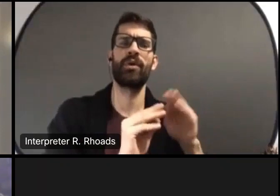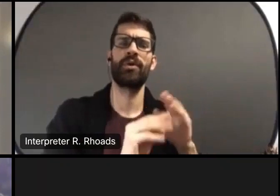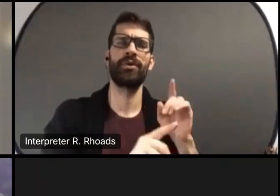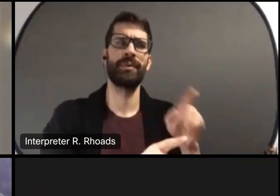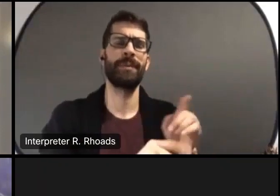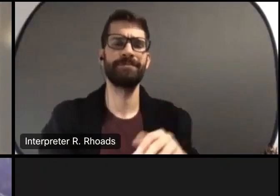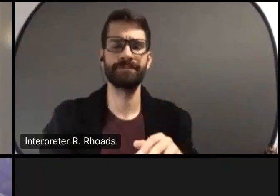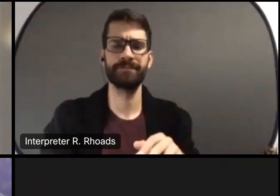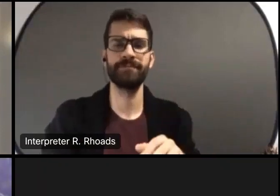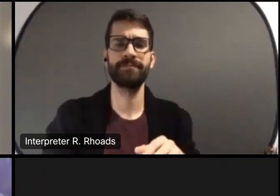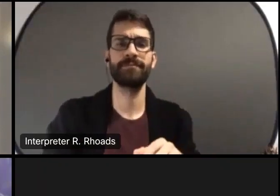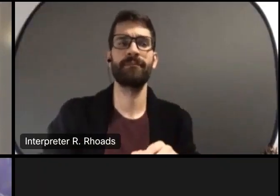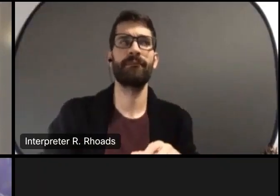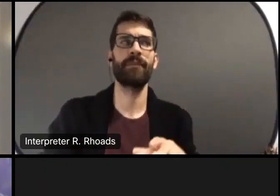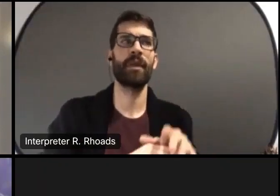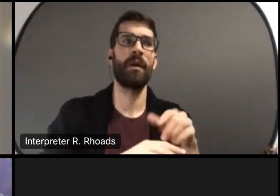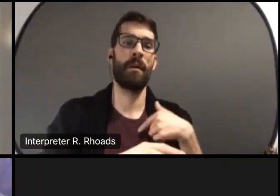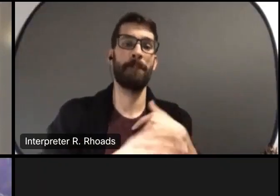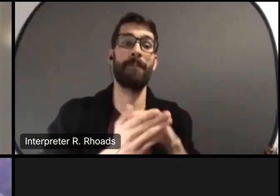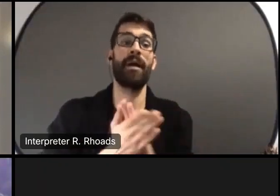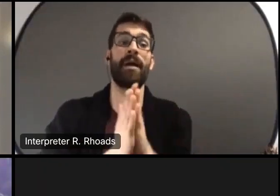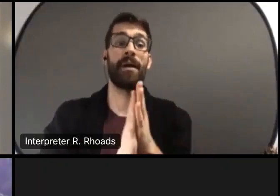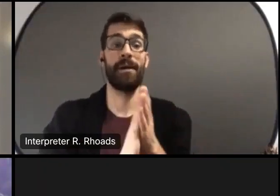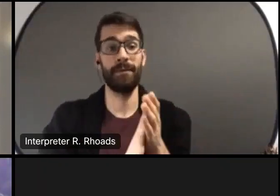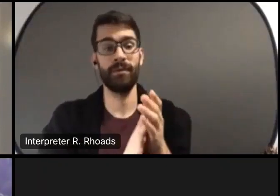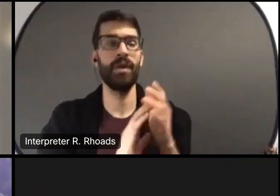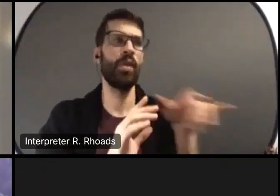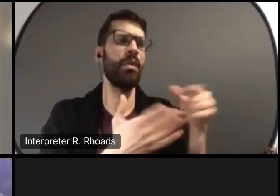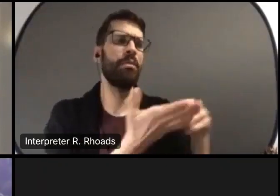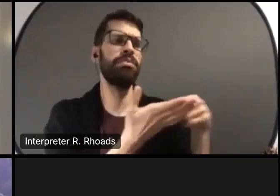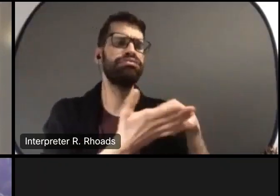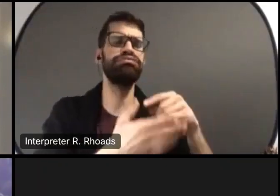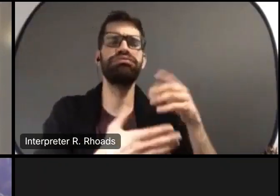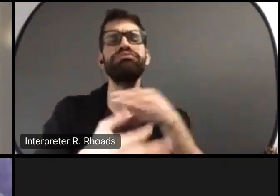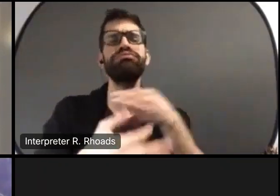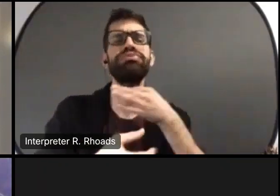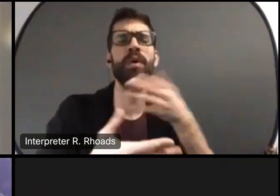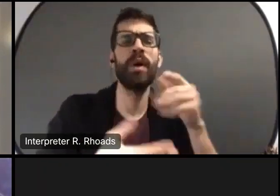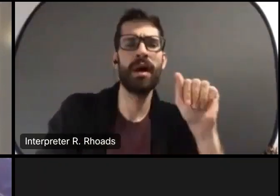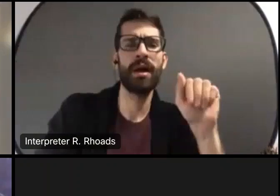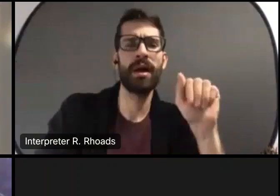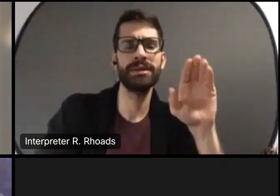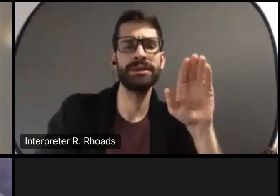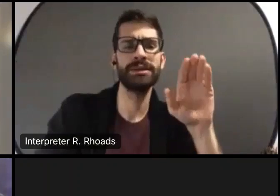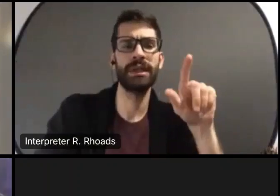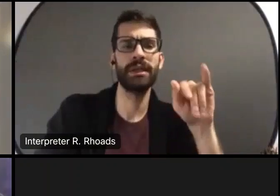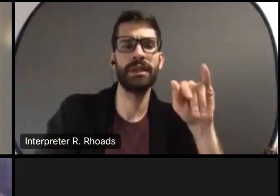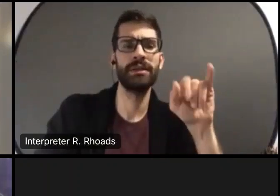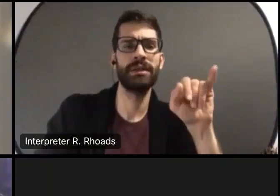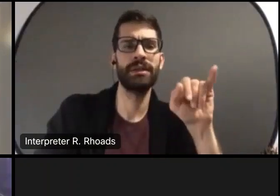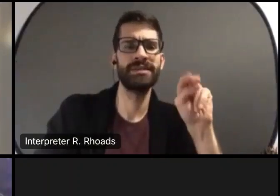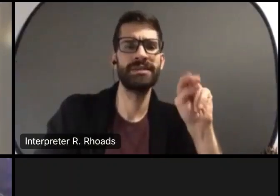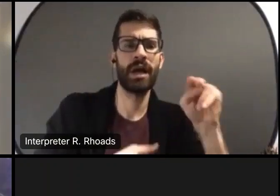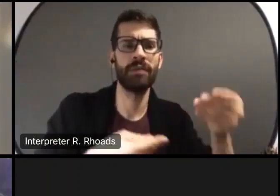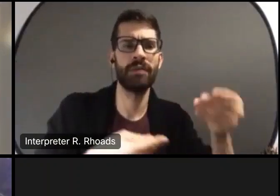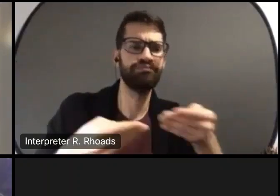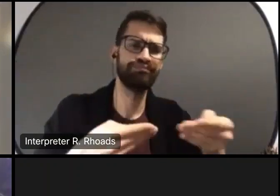would be ANC liaisons with each DC government agency. Do those people exist, and if so,